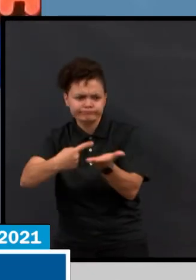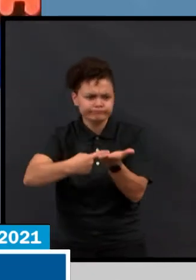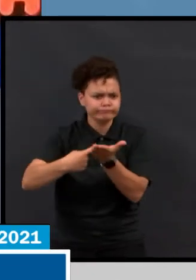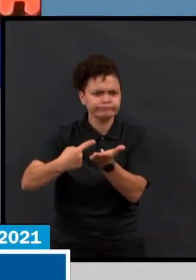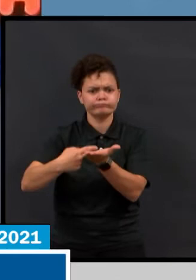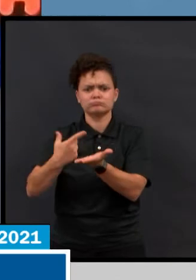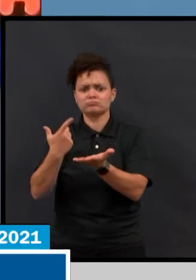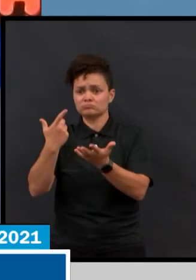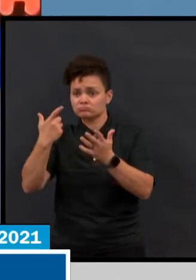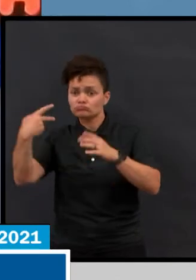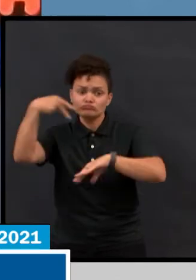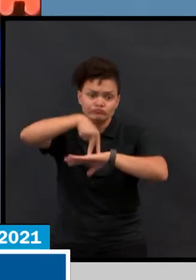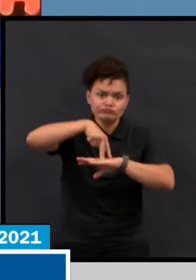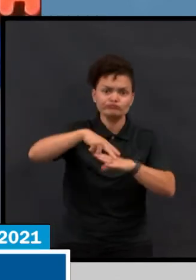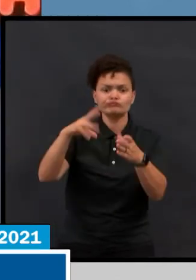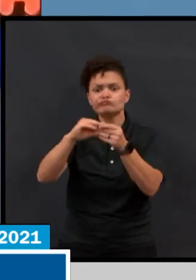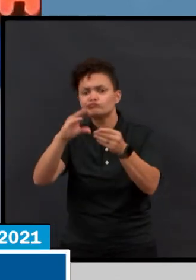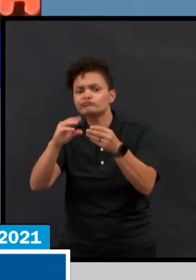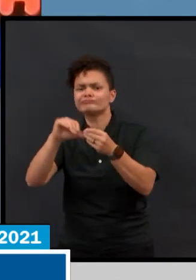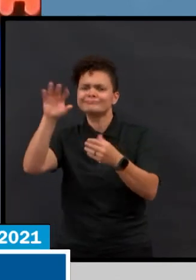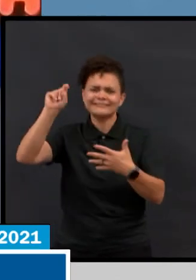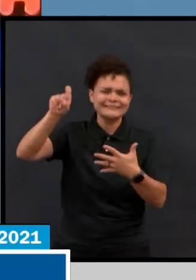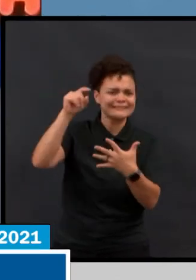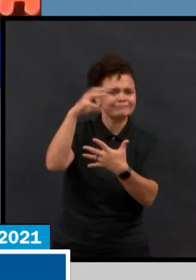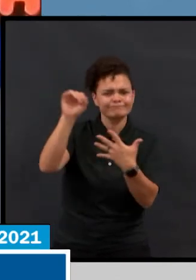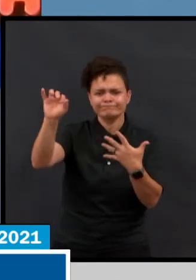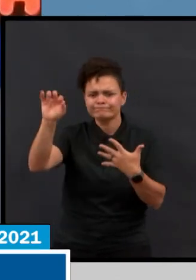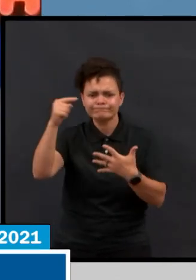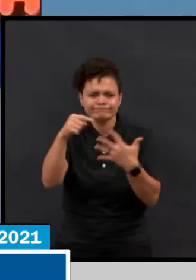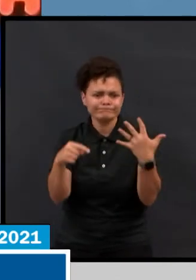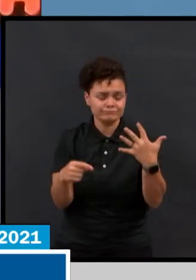have the opportunity to speak that process will begin in earnest next month and i want